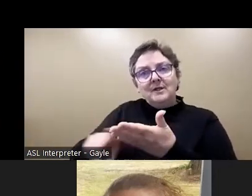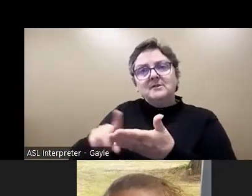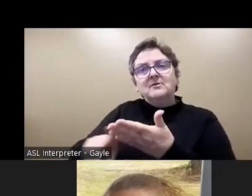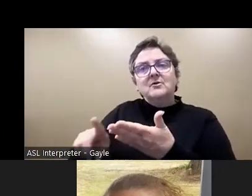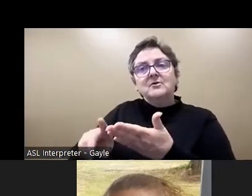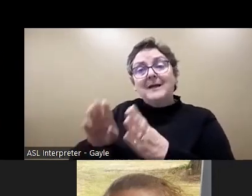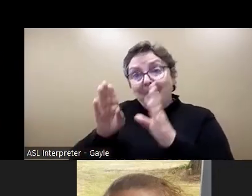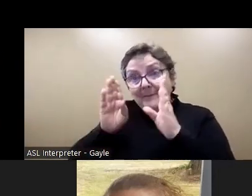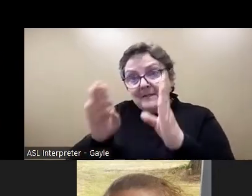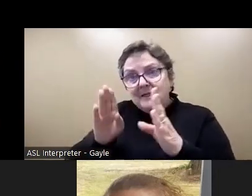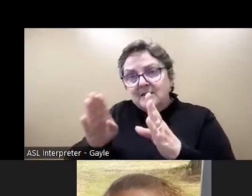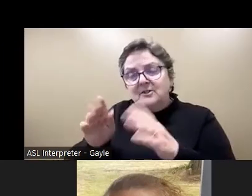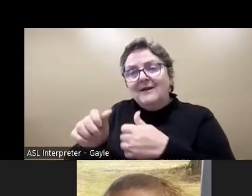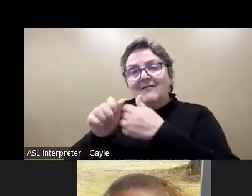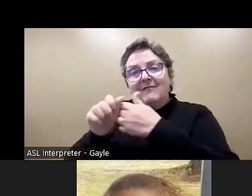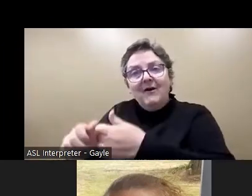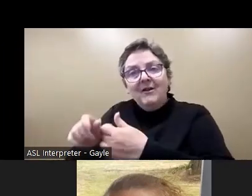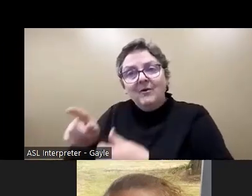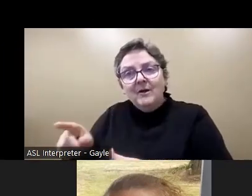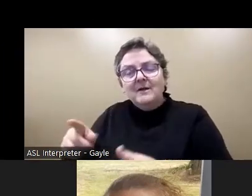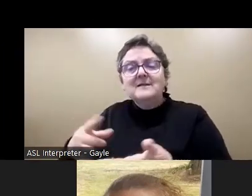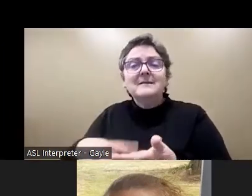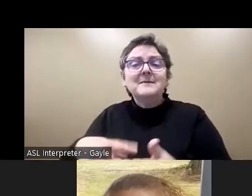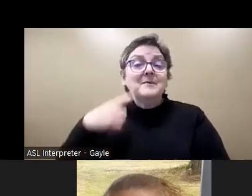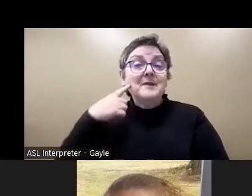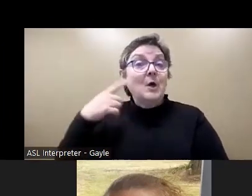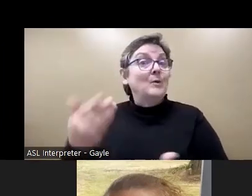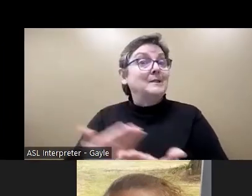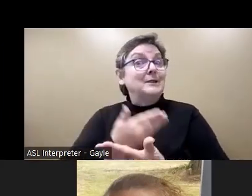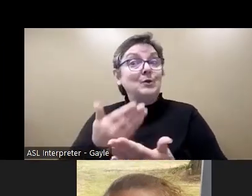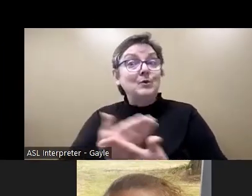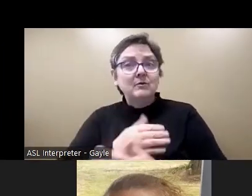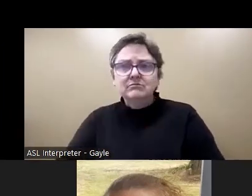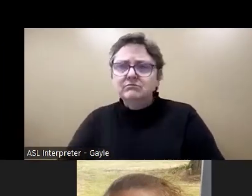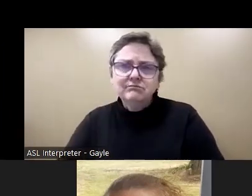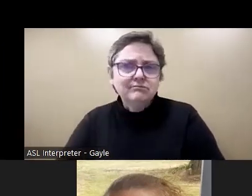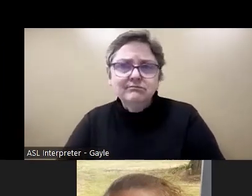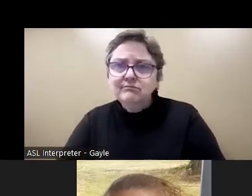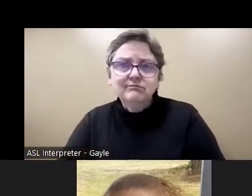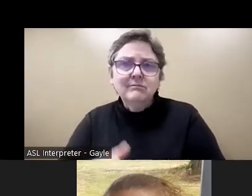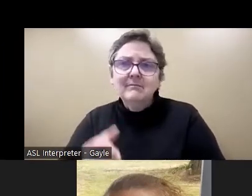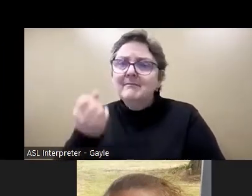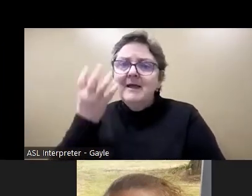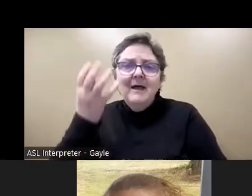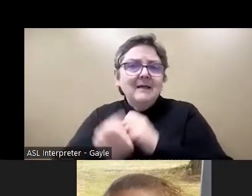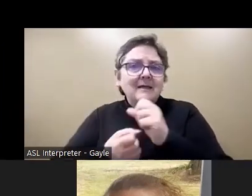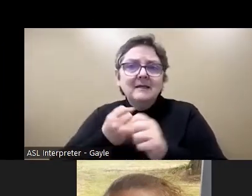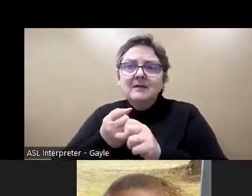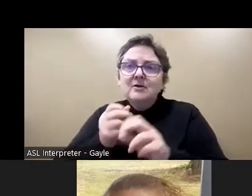we sometimes we think it's kind of new, but actually there's been a lot of work going on